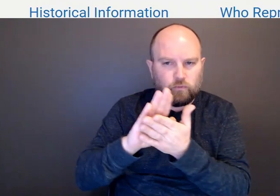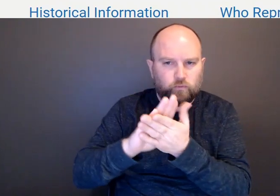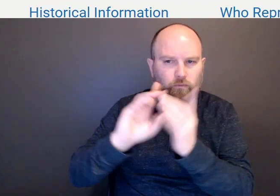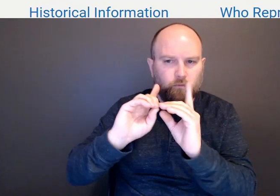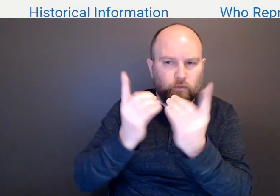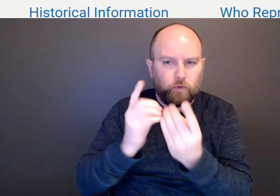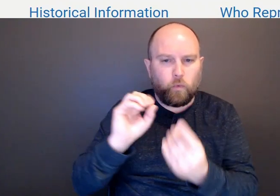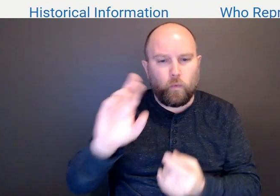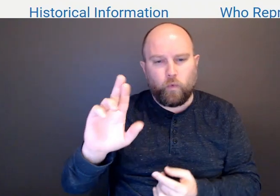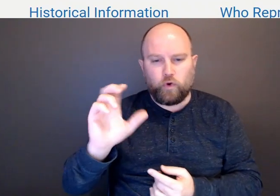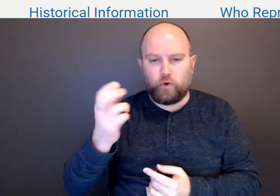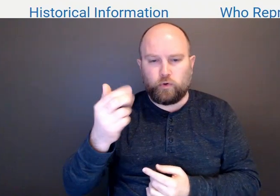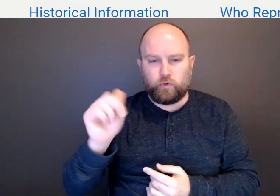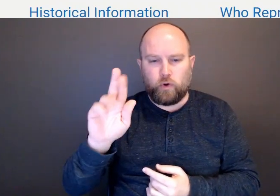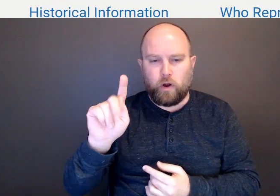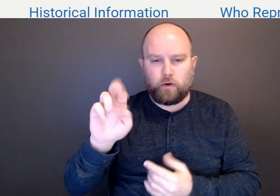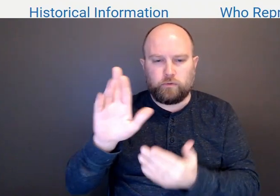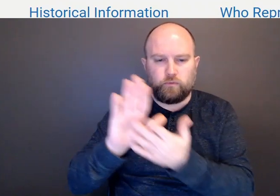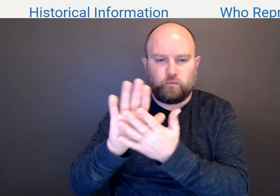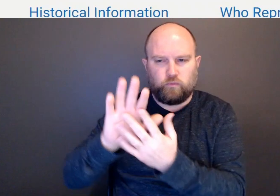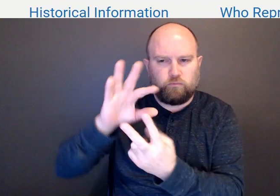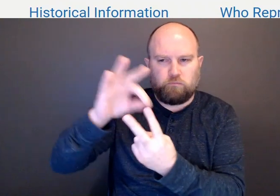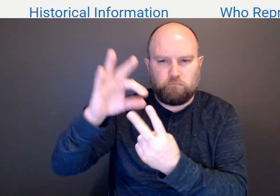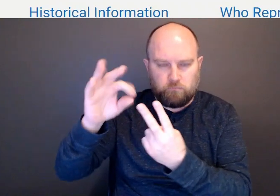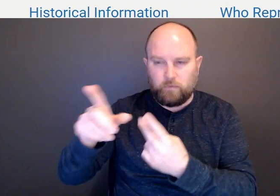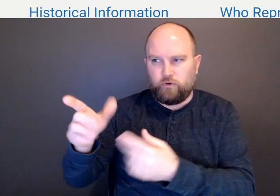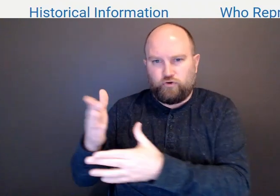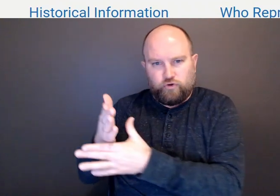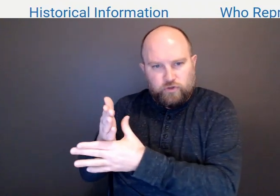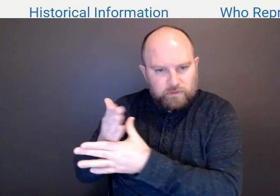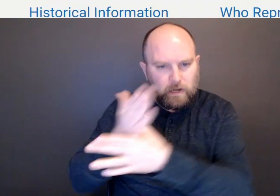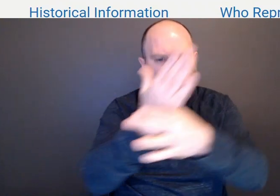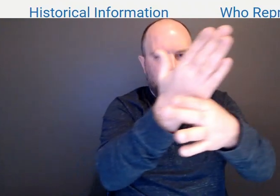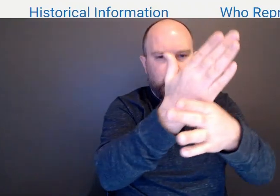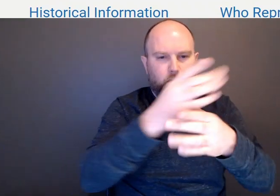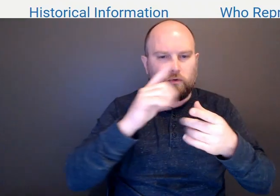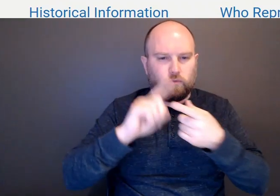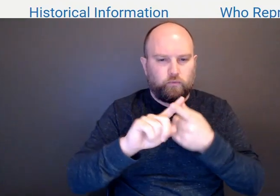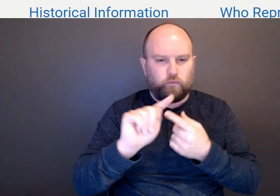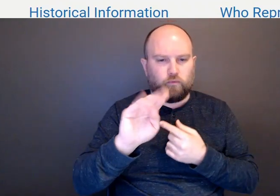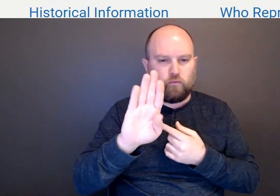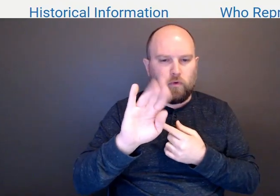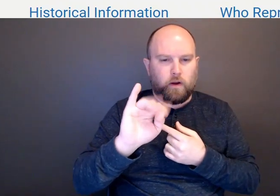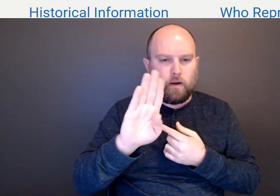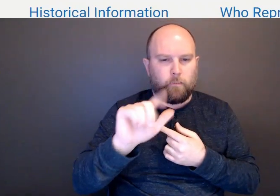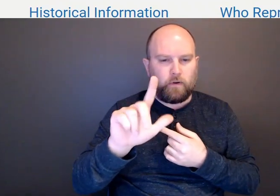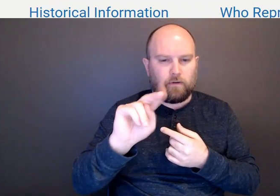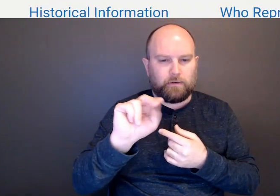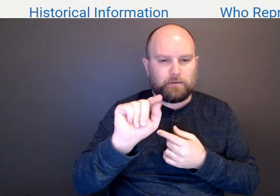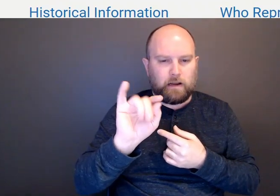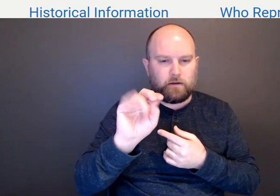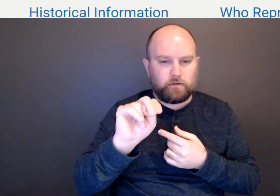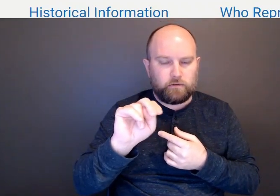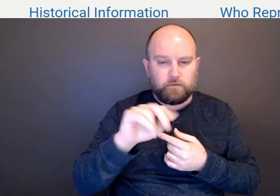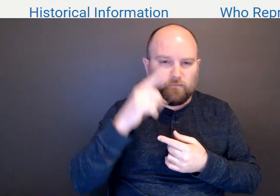travel enrolled or certainly enrolled students stating which school albeit